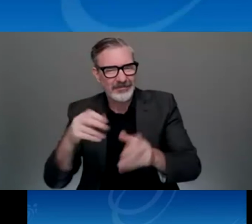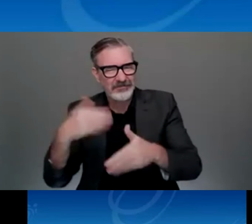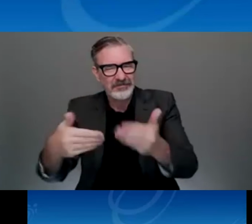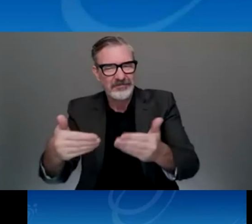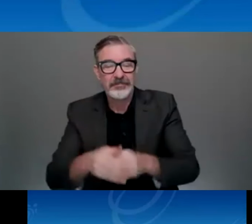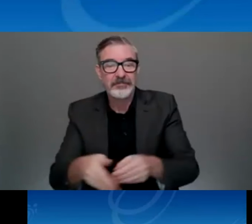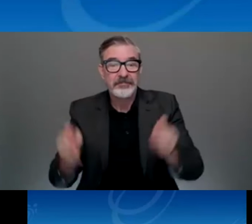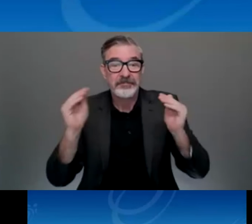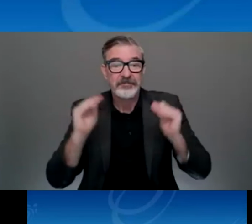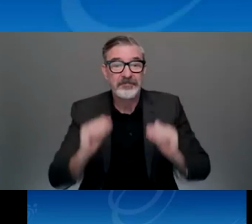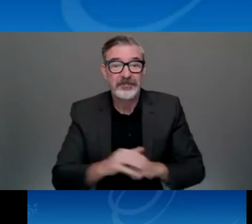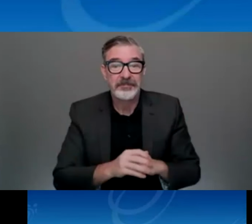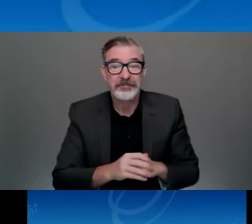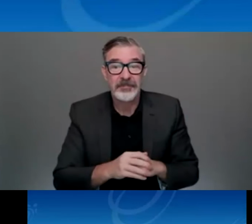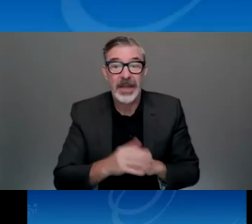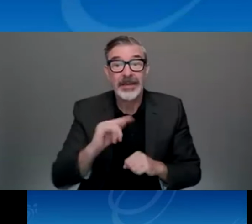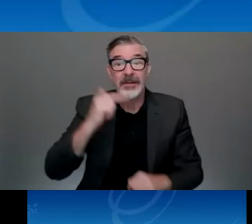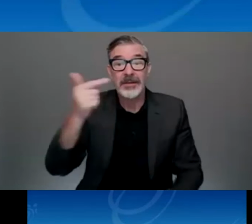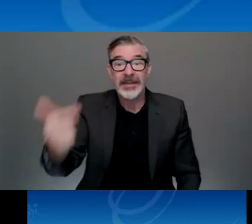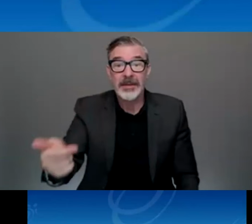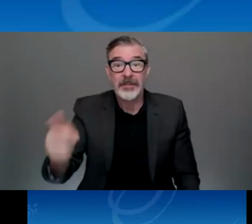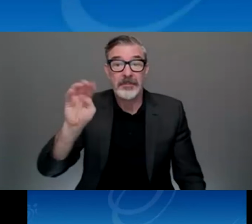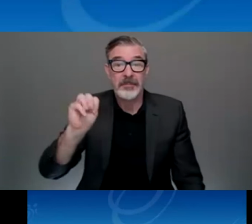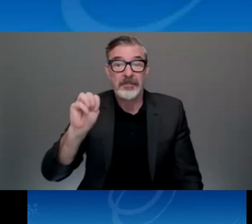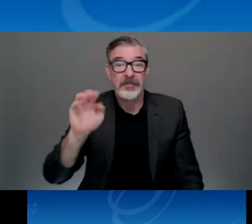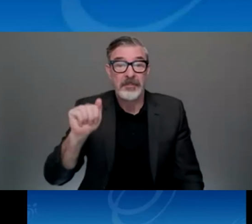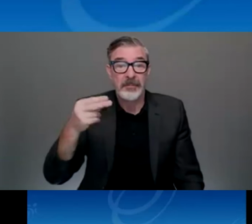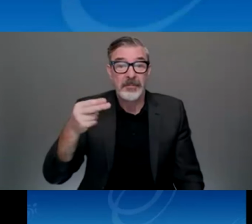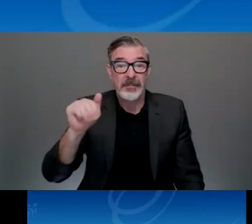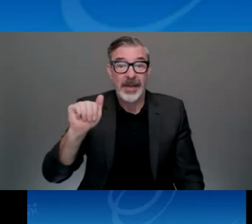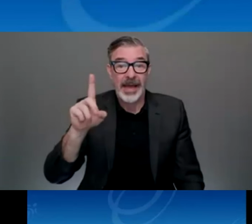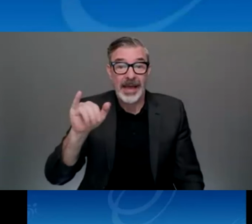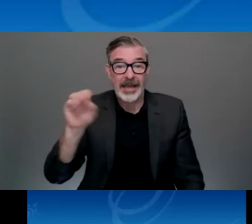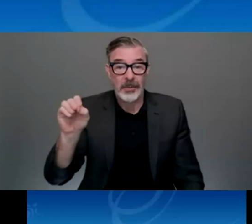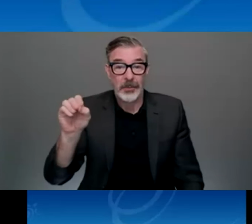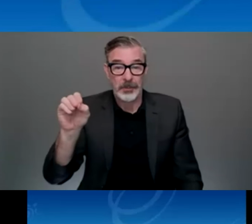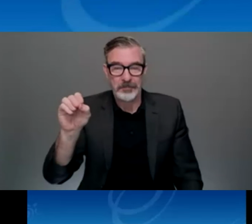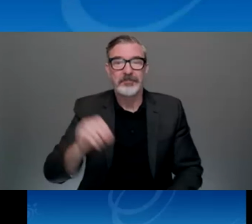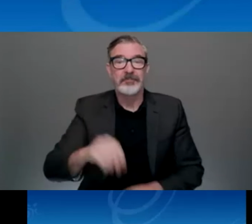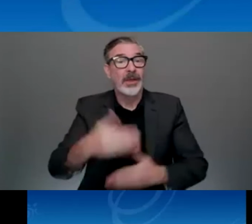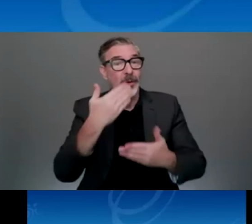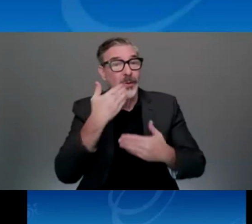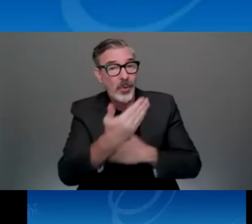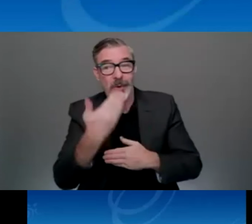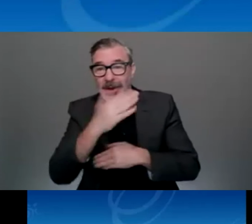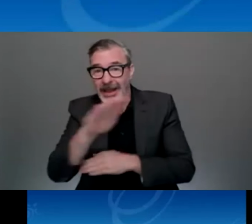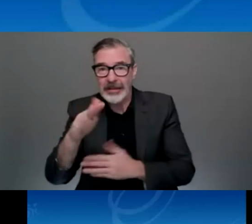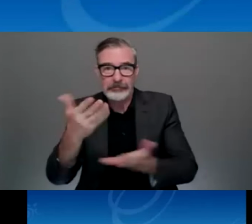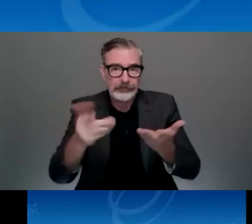Please tell us a little bit about yourself. Hello, everybody. Good morning. Good afternoon. Depending on which time zone you are in.